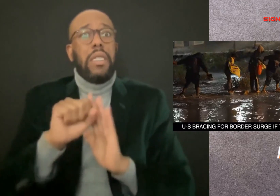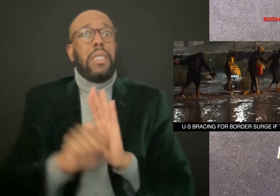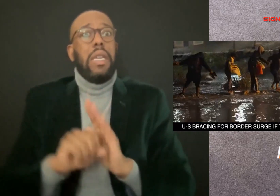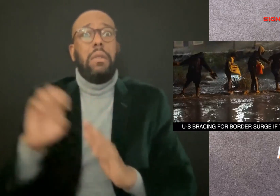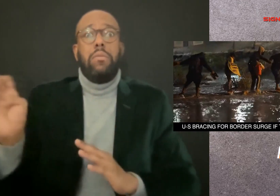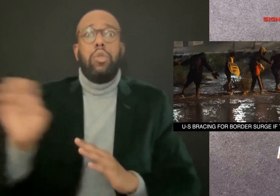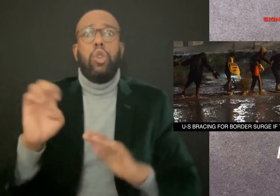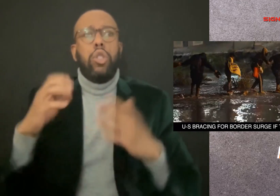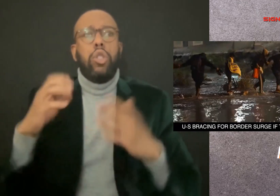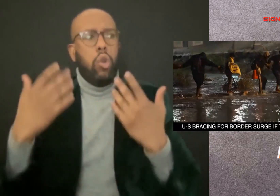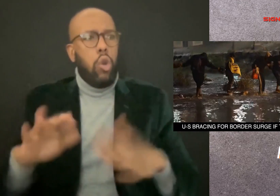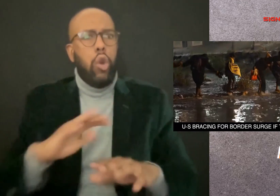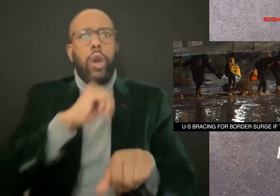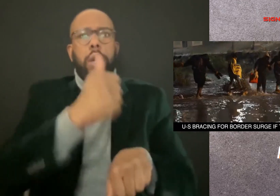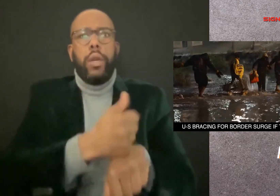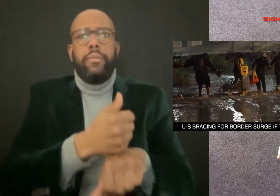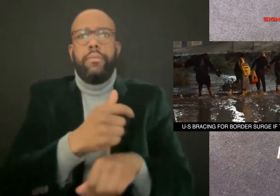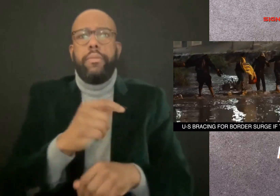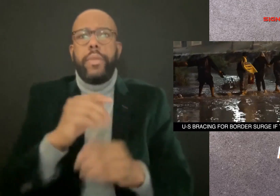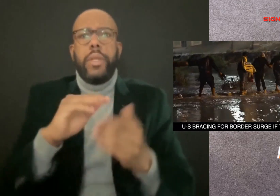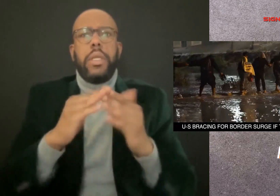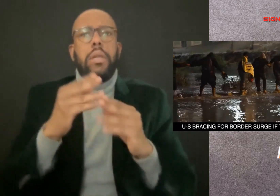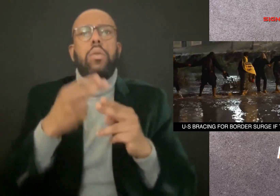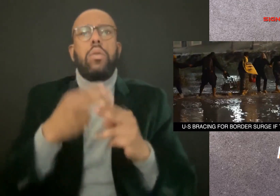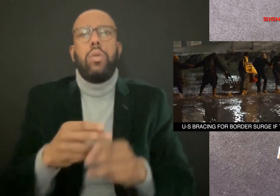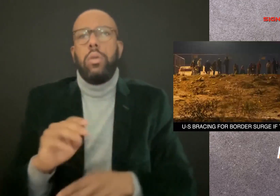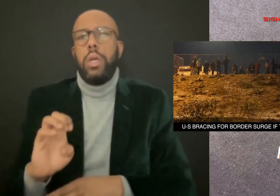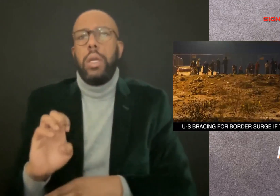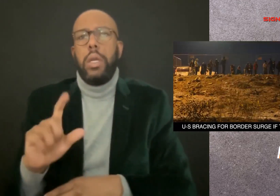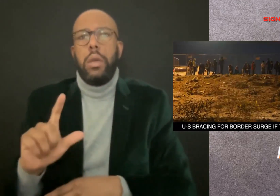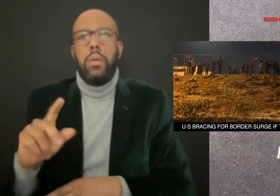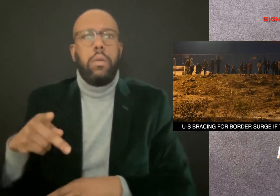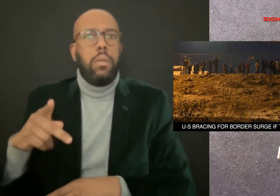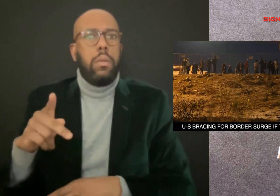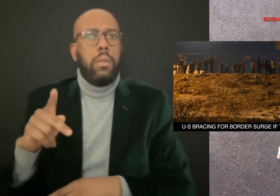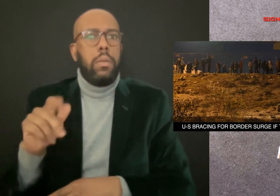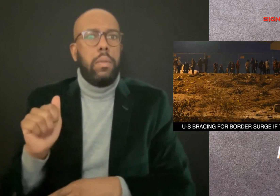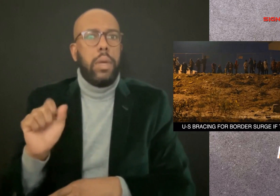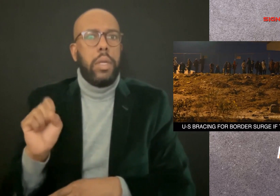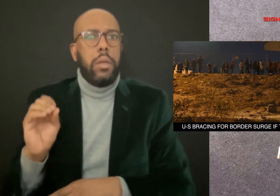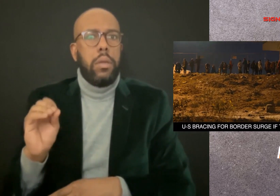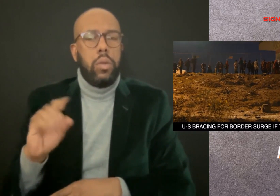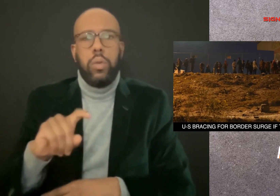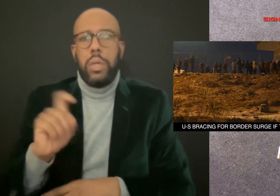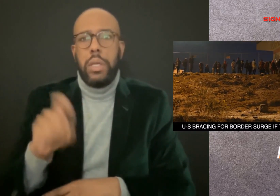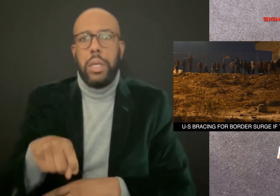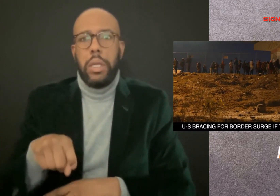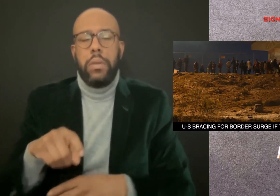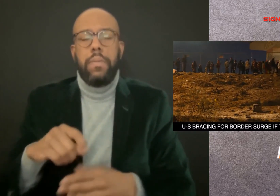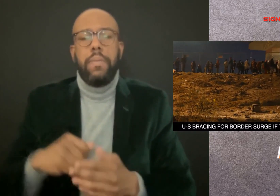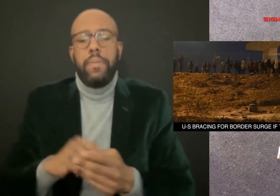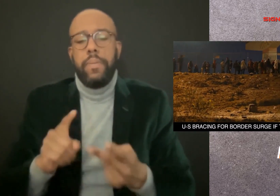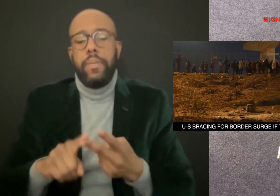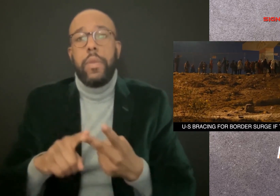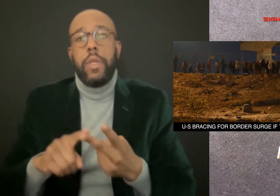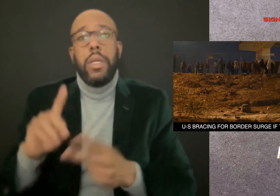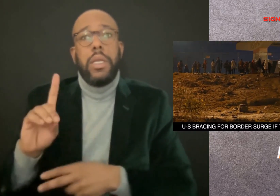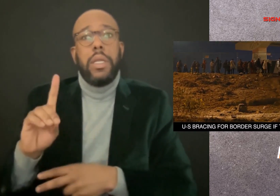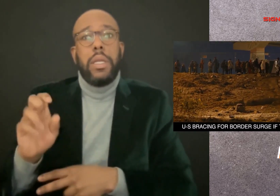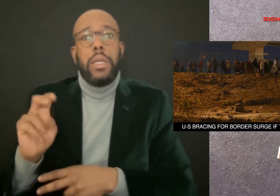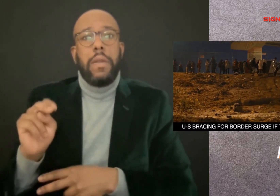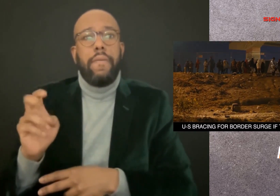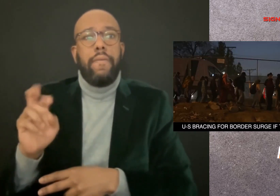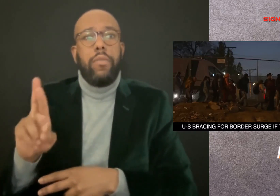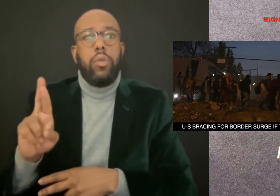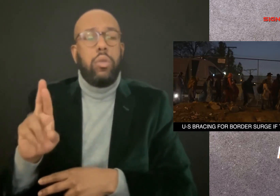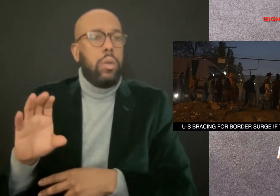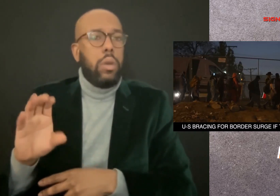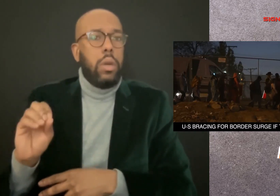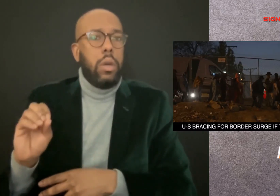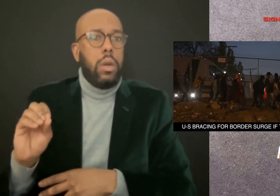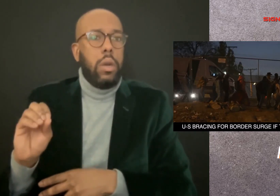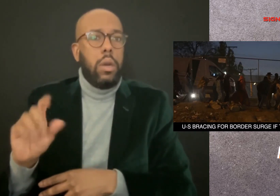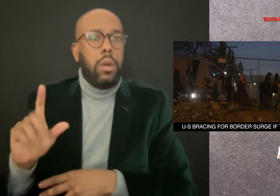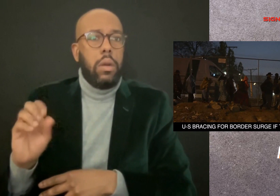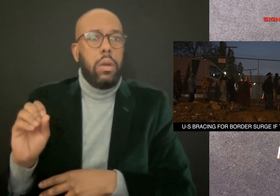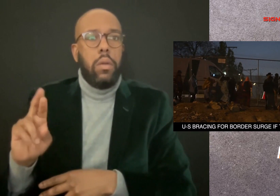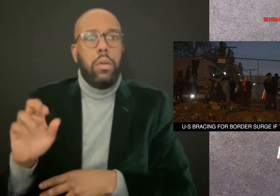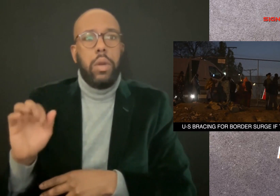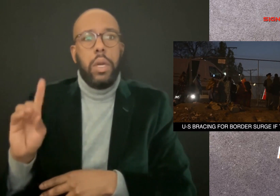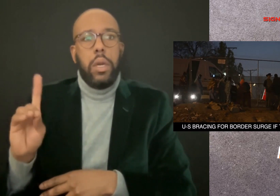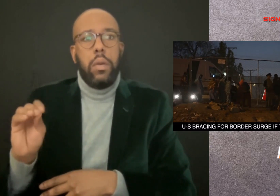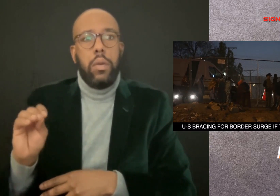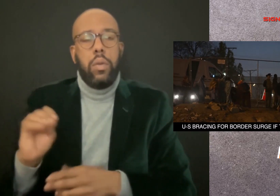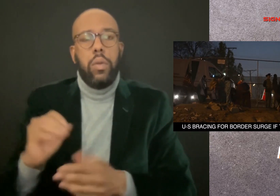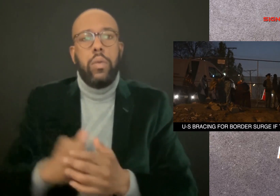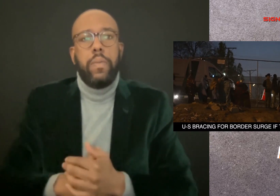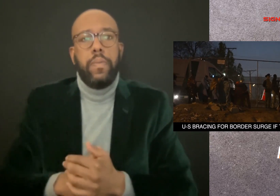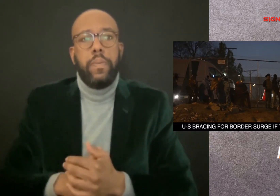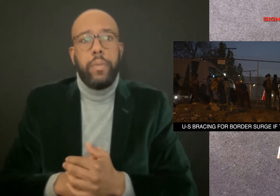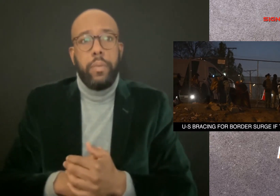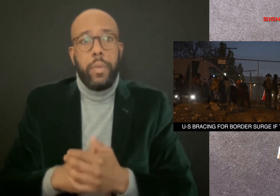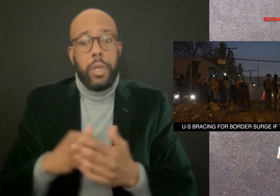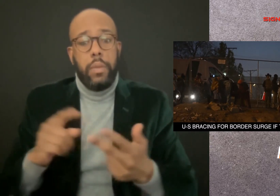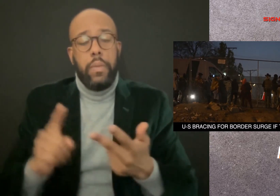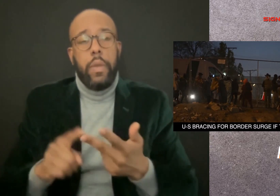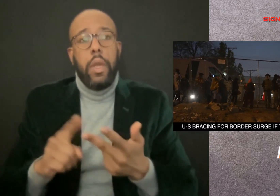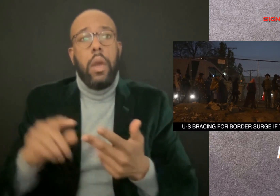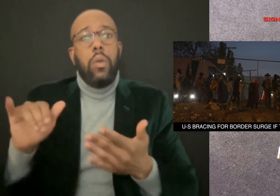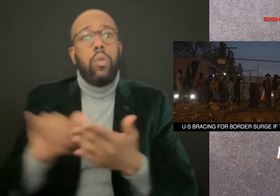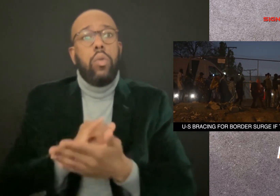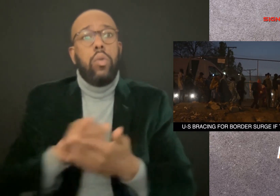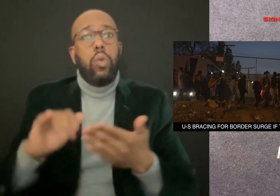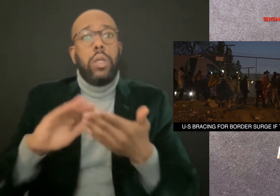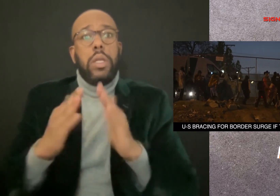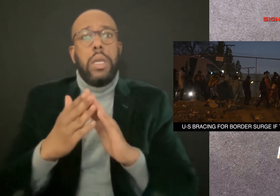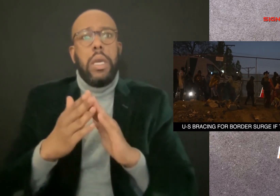emergency is already in place in El Paso Texas and Denver Colorado